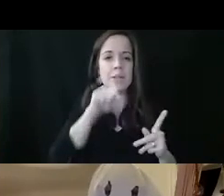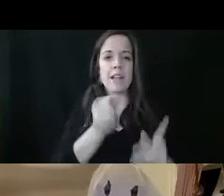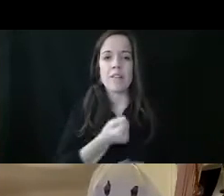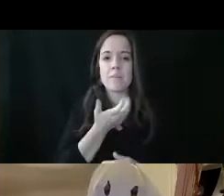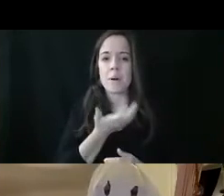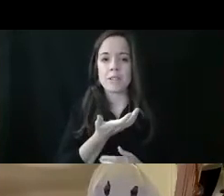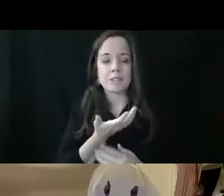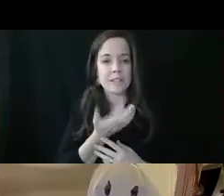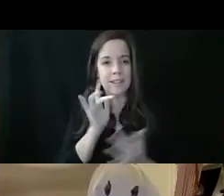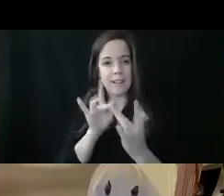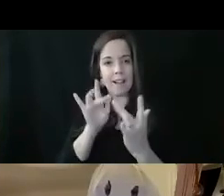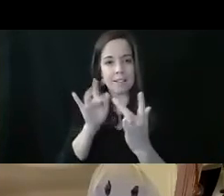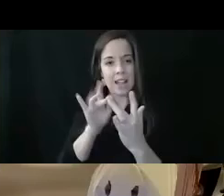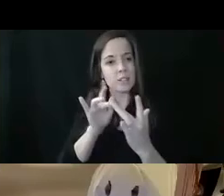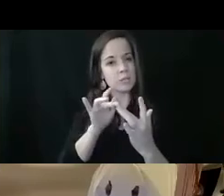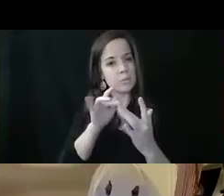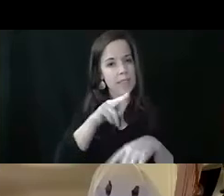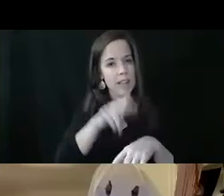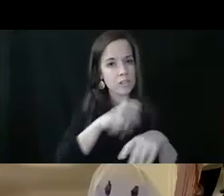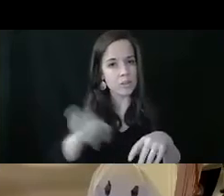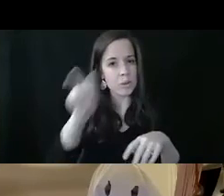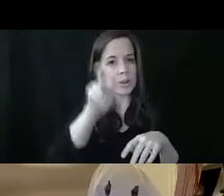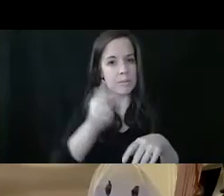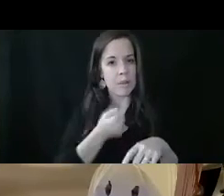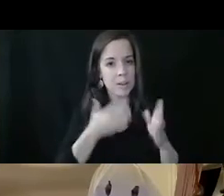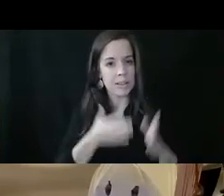nationally touring poets— to create a greater community through writing